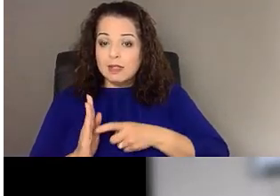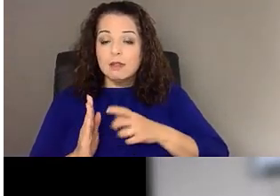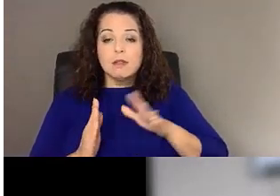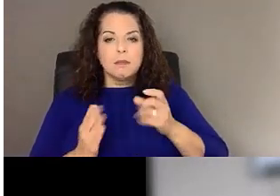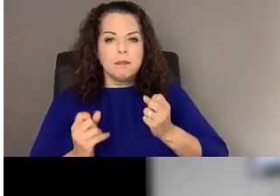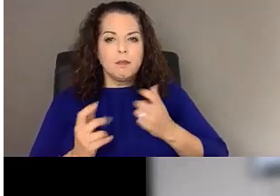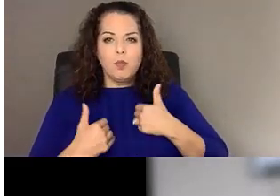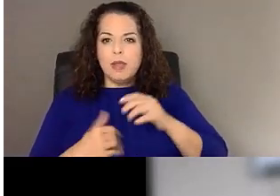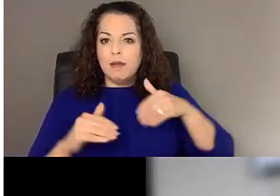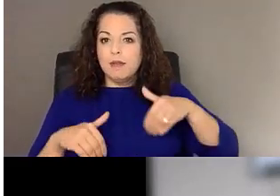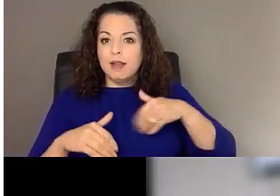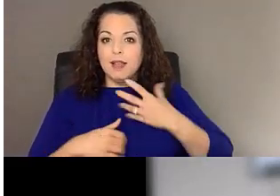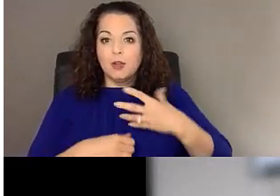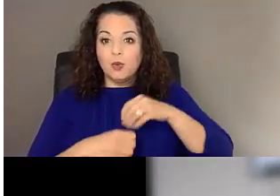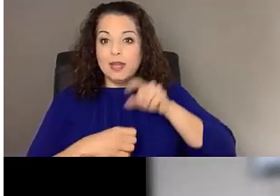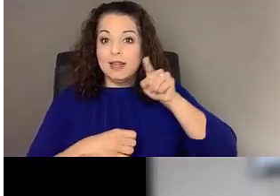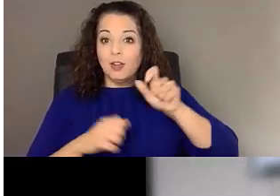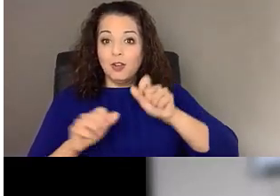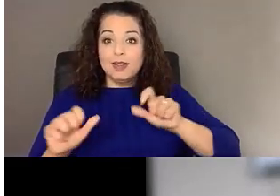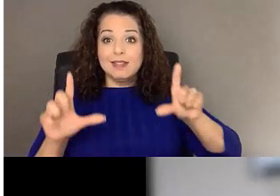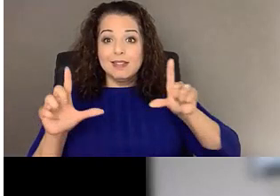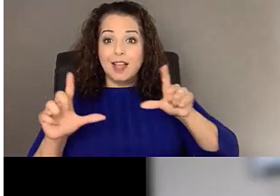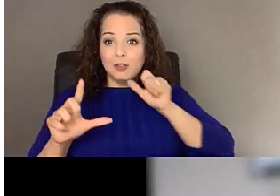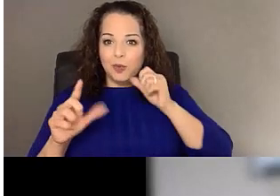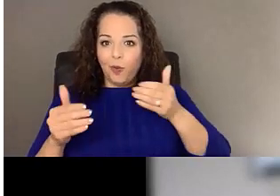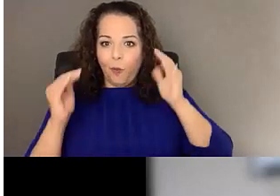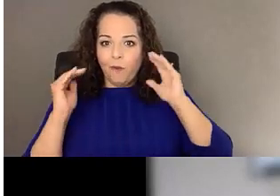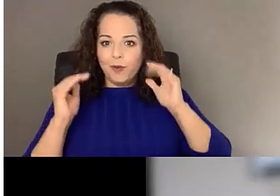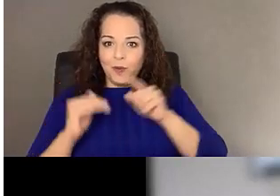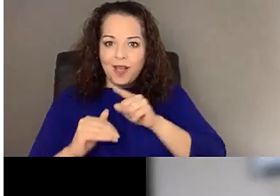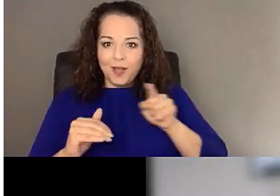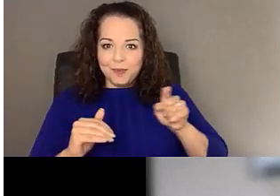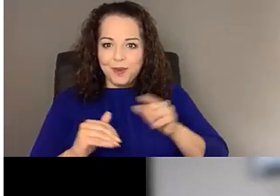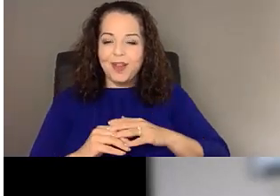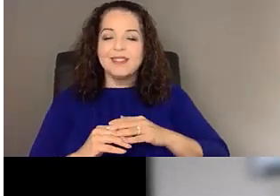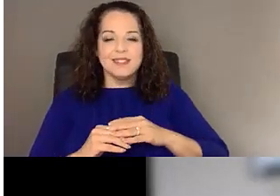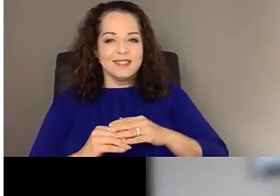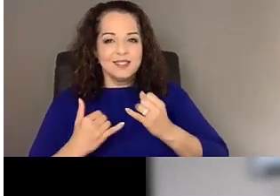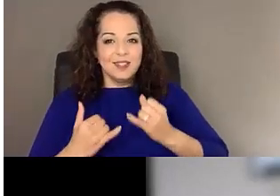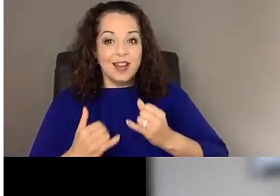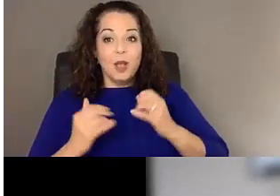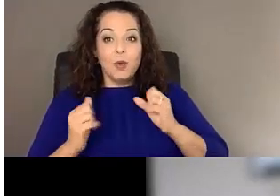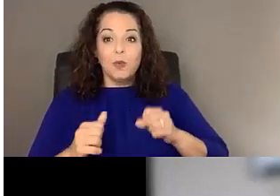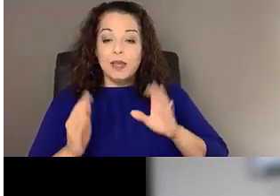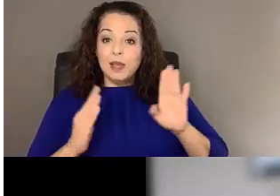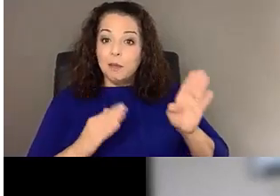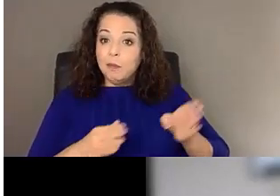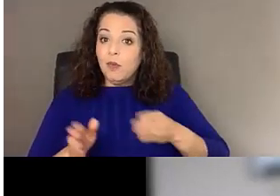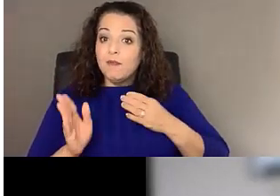so that we don't overwhelm people. So now we can move on to the question and answer slide